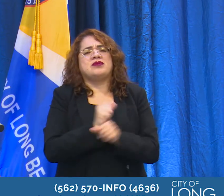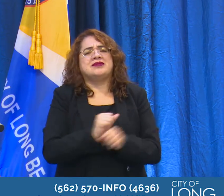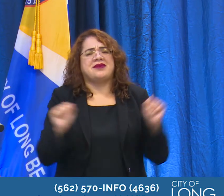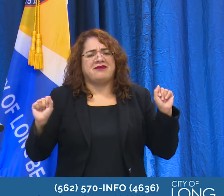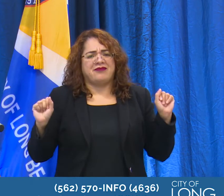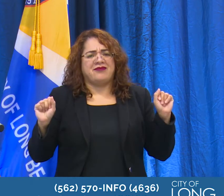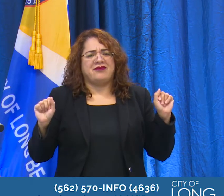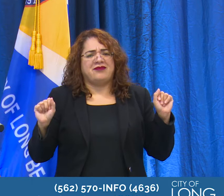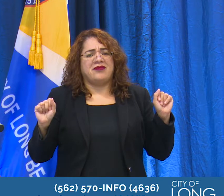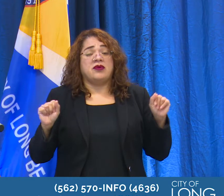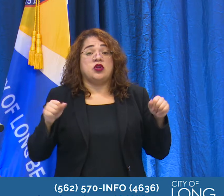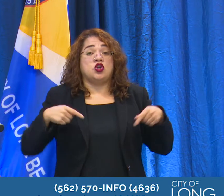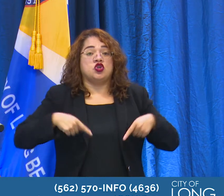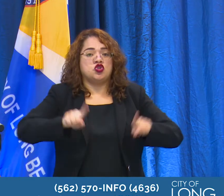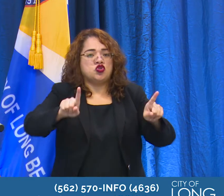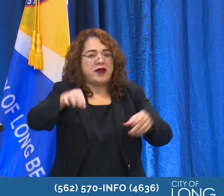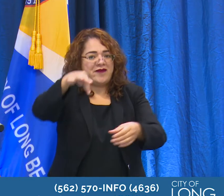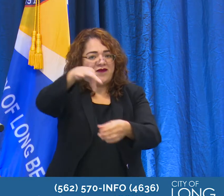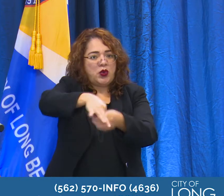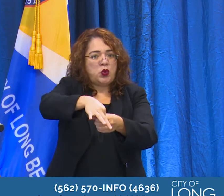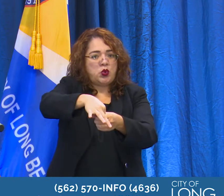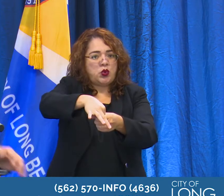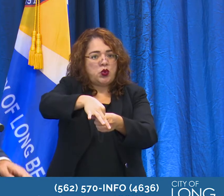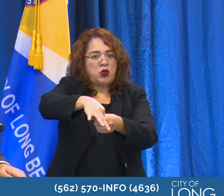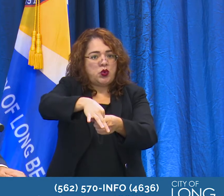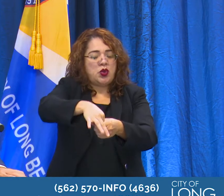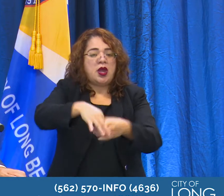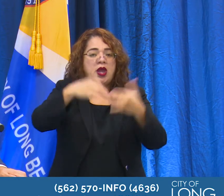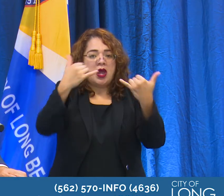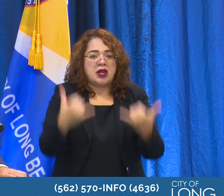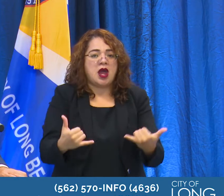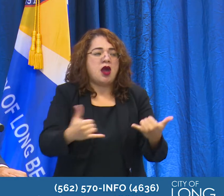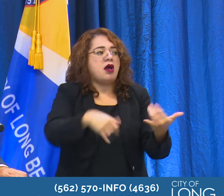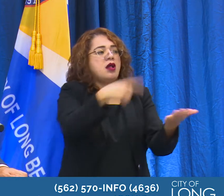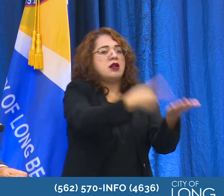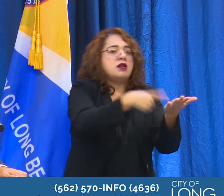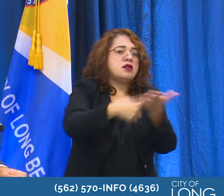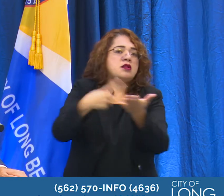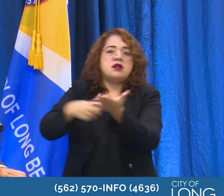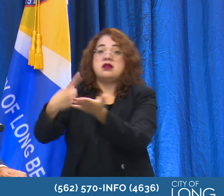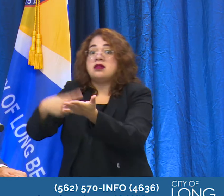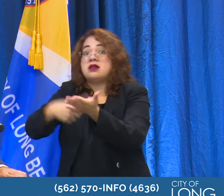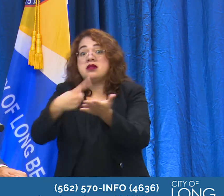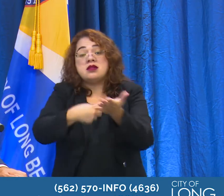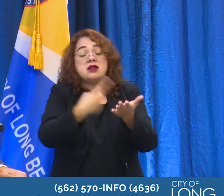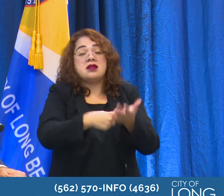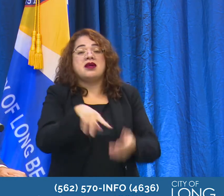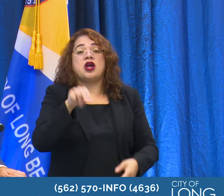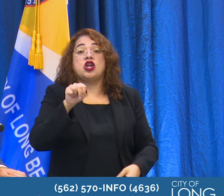voting. We know that there is a lot of conversation right now in the media around keeping voters safe and voting by mail.